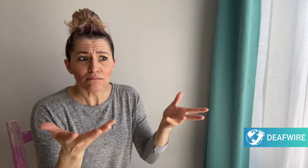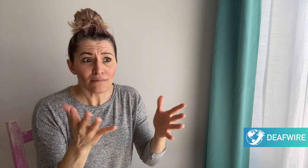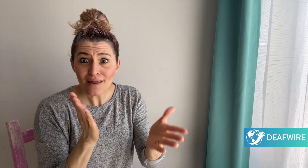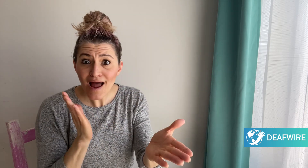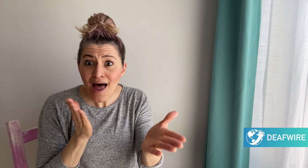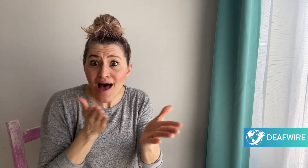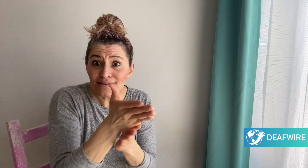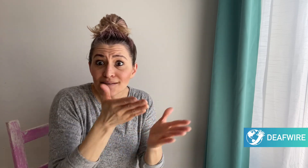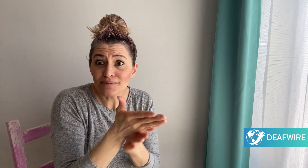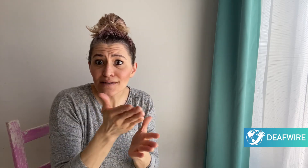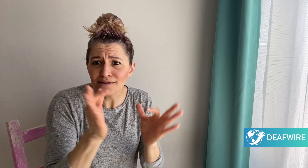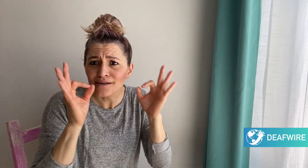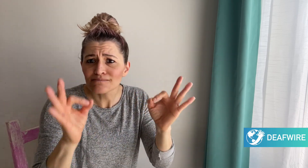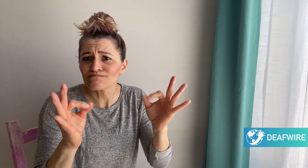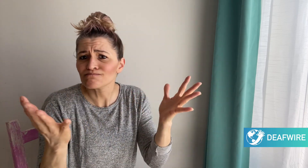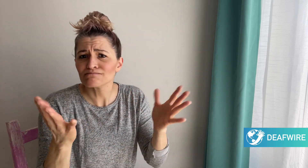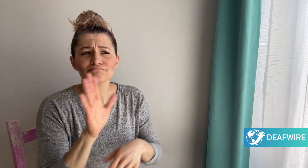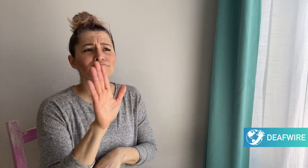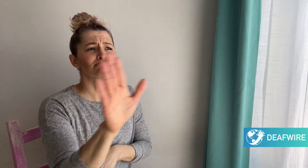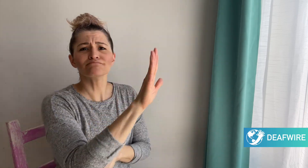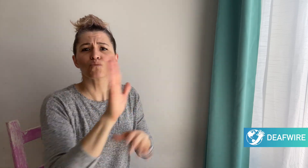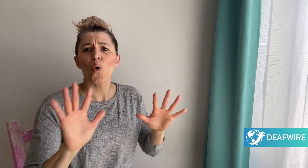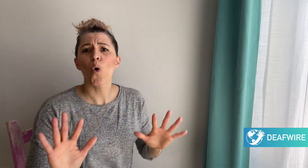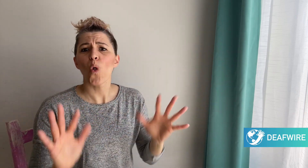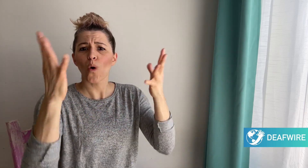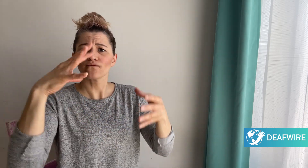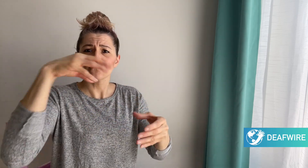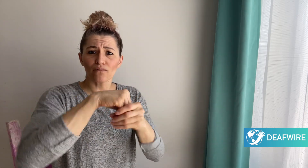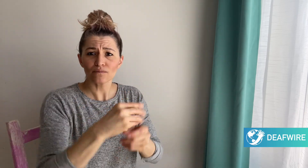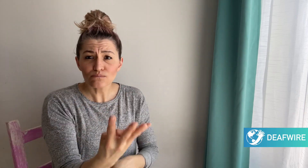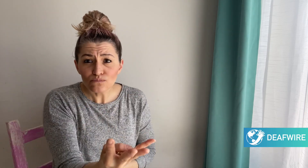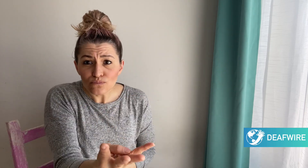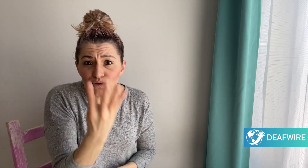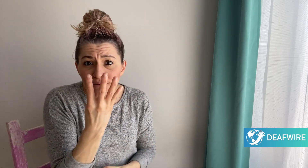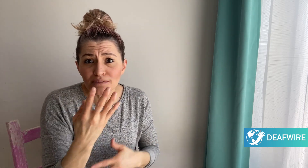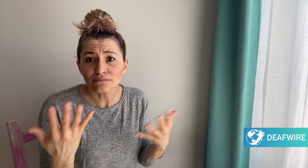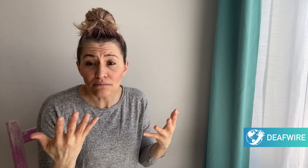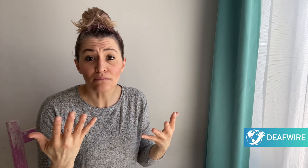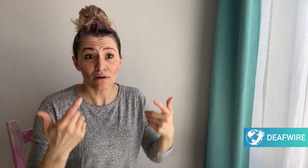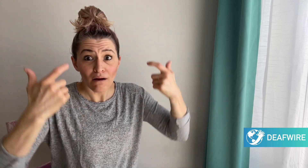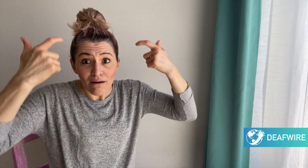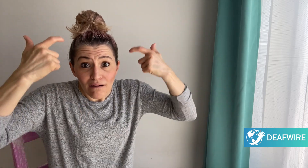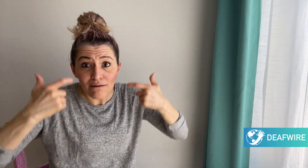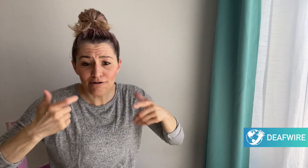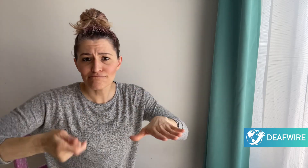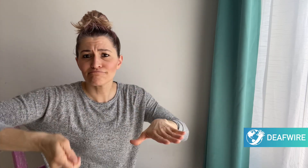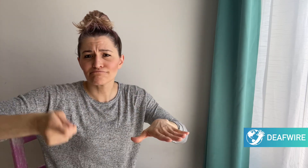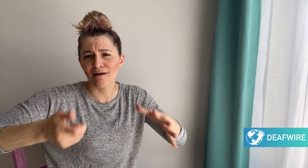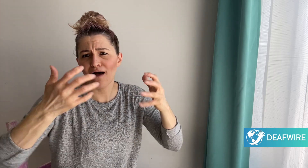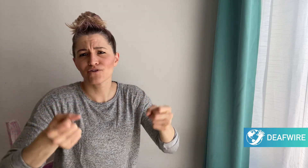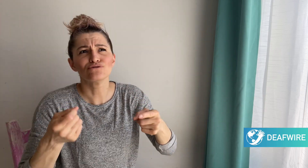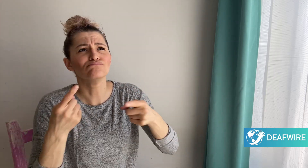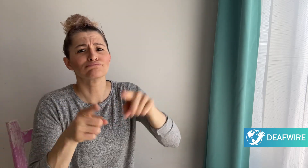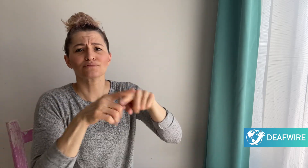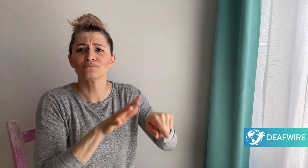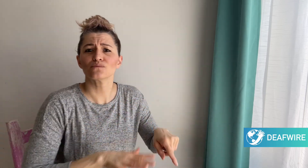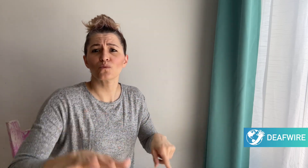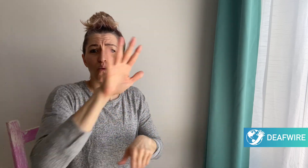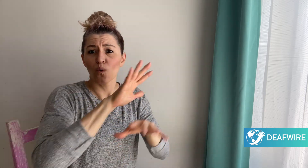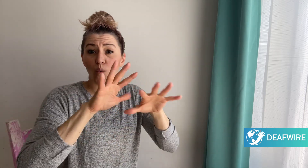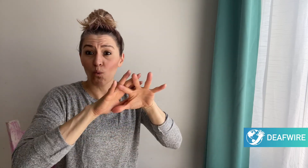what accessibility looks like in prison, and whether criminal